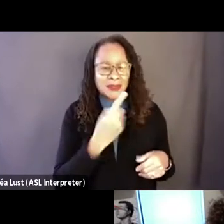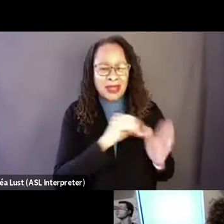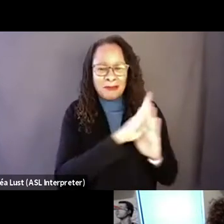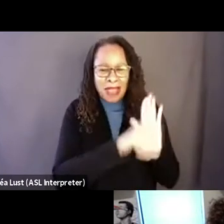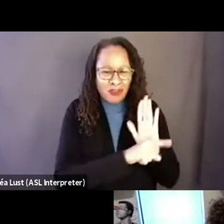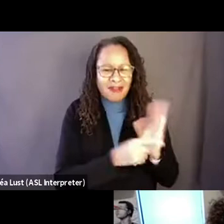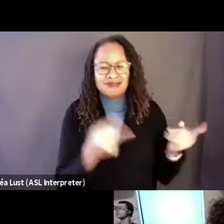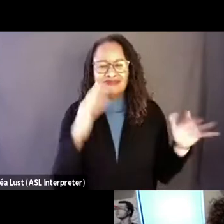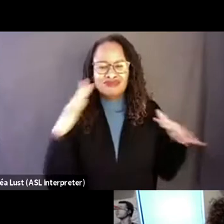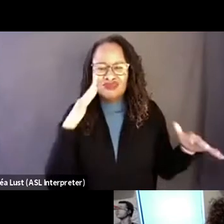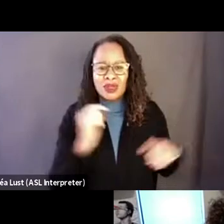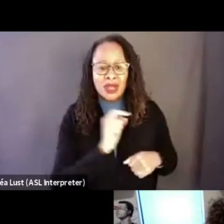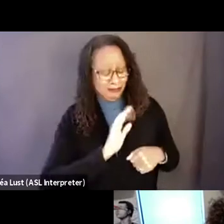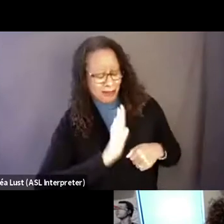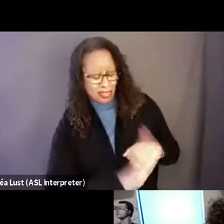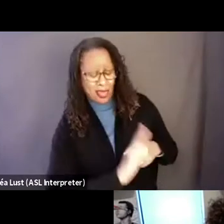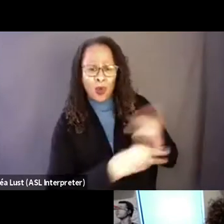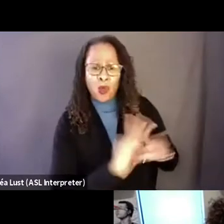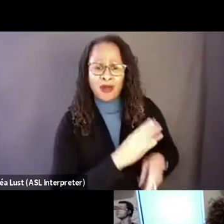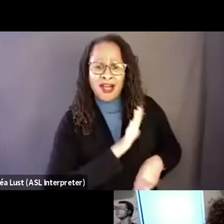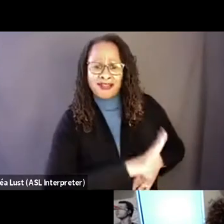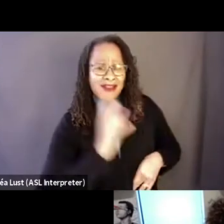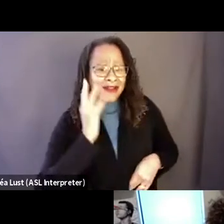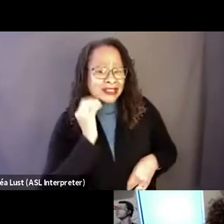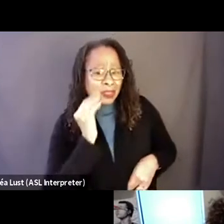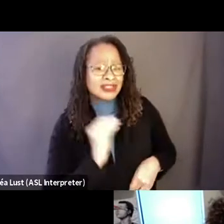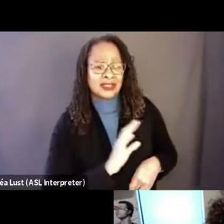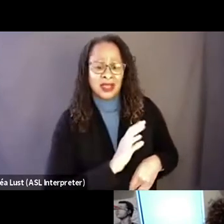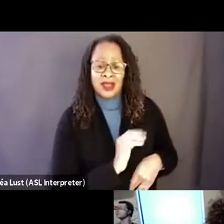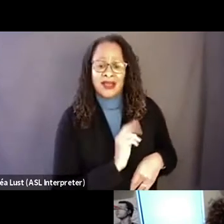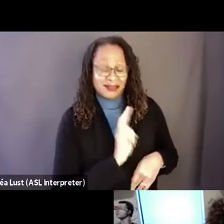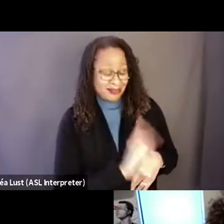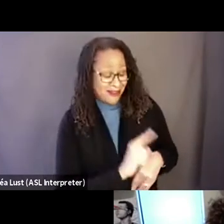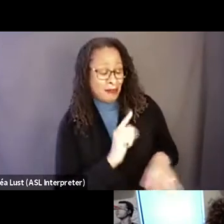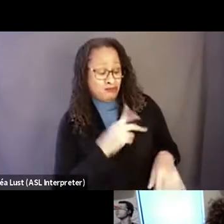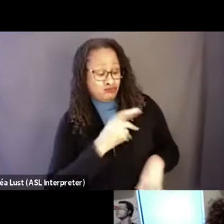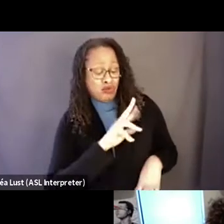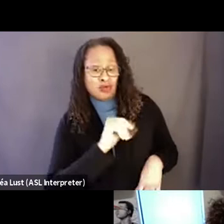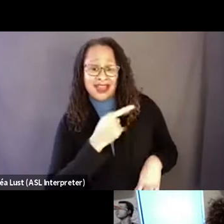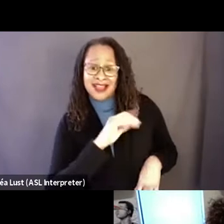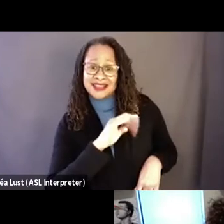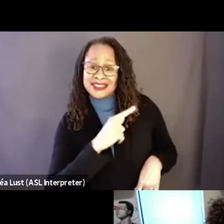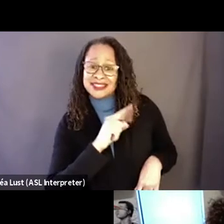This is their world. They're very much protagonists of their lives and of this community as well.